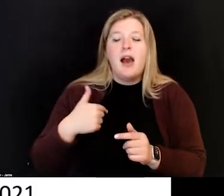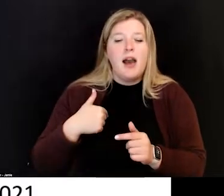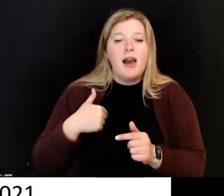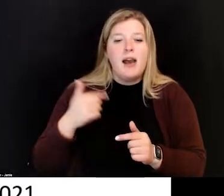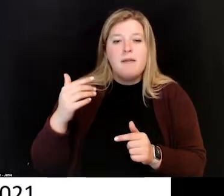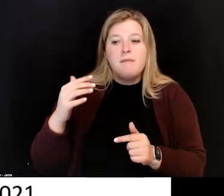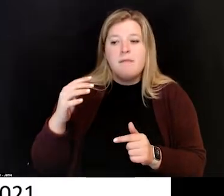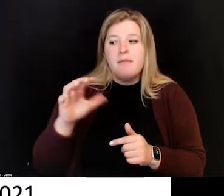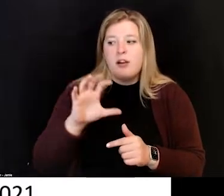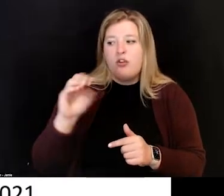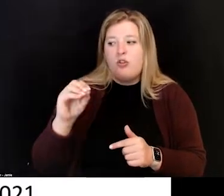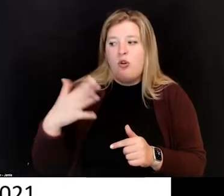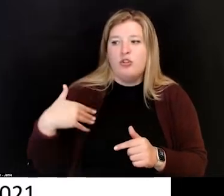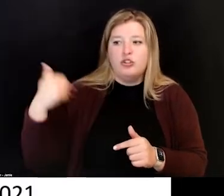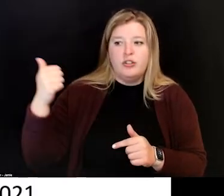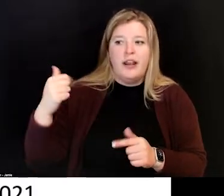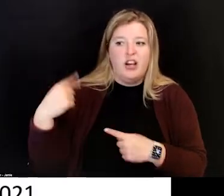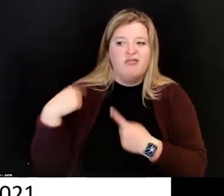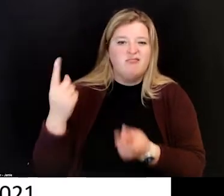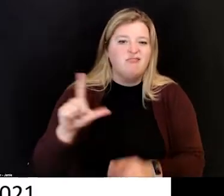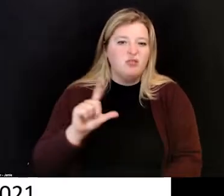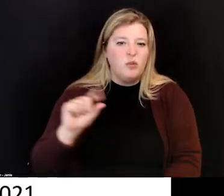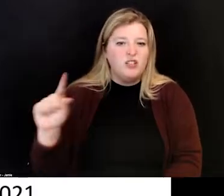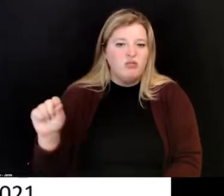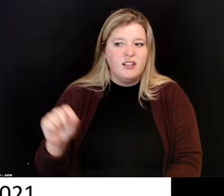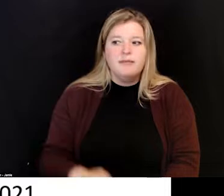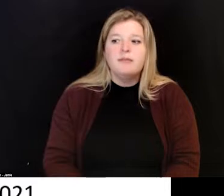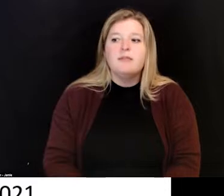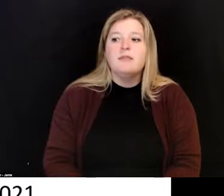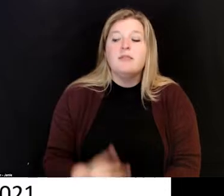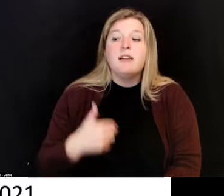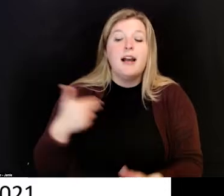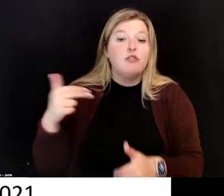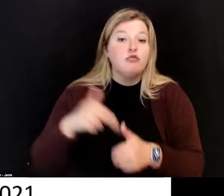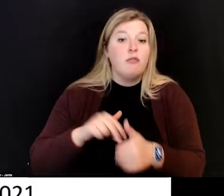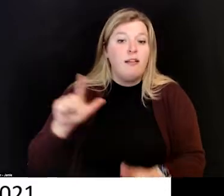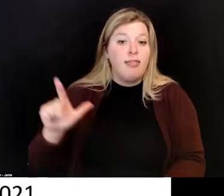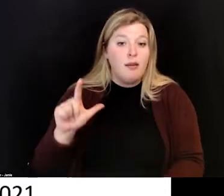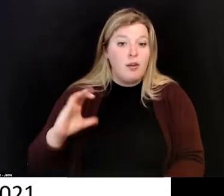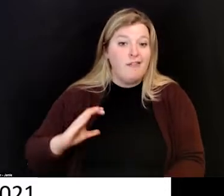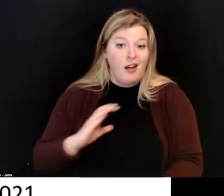Working Group since 2020. I joined the Library of Congress this past year in 2021.